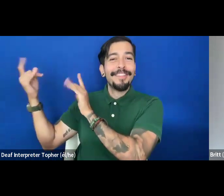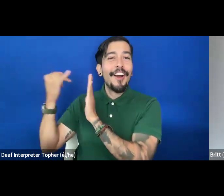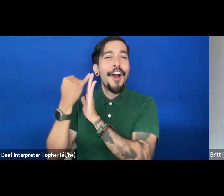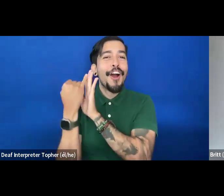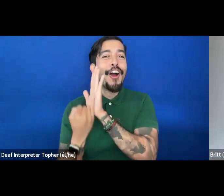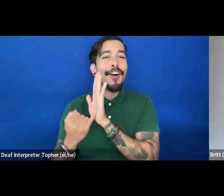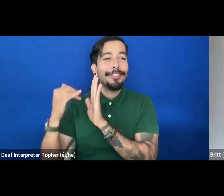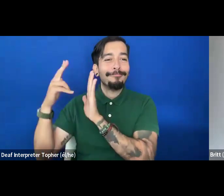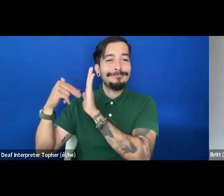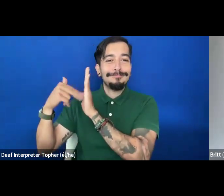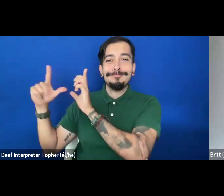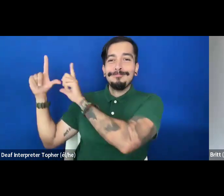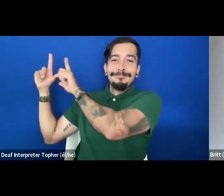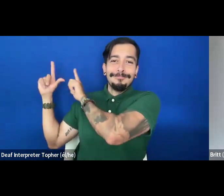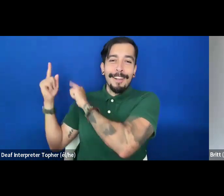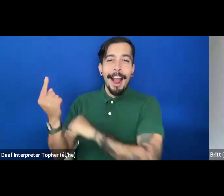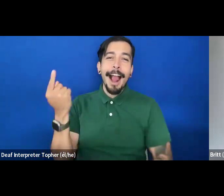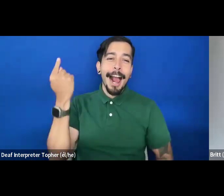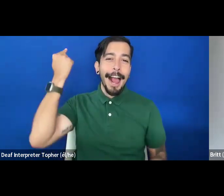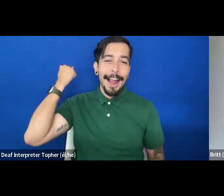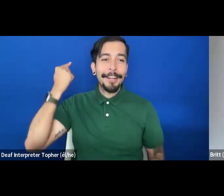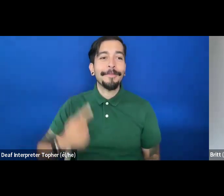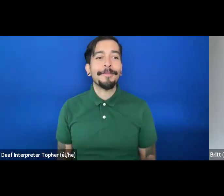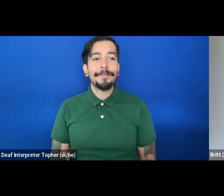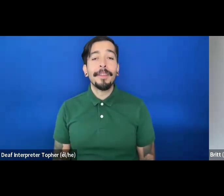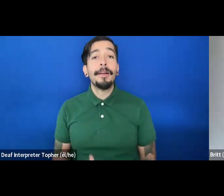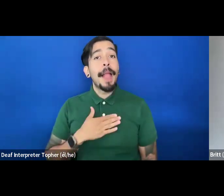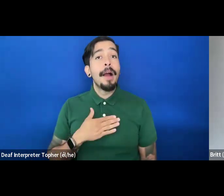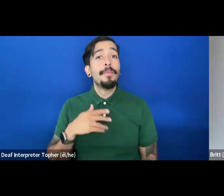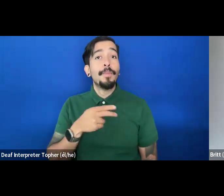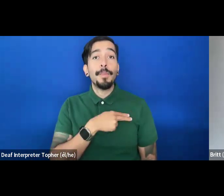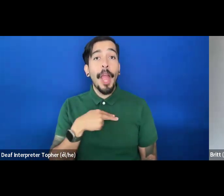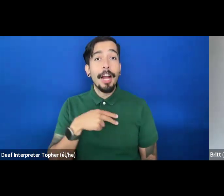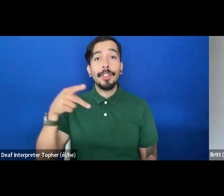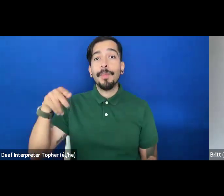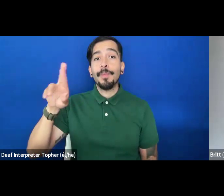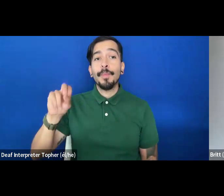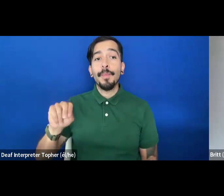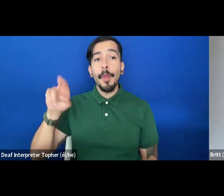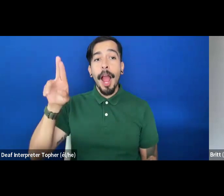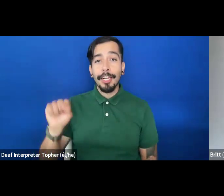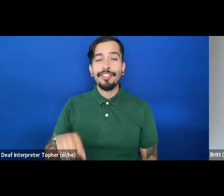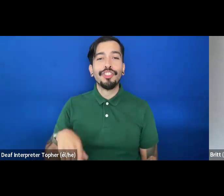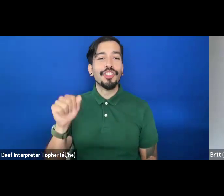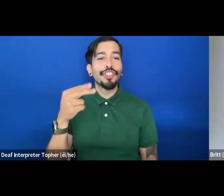My pronouns are she/her. And again, I'm the California lead Home Care organizer for Hand in Hand